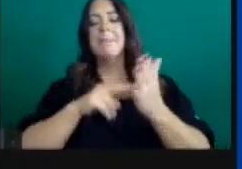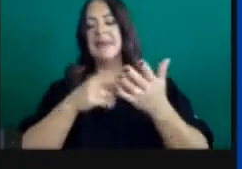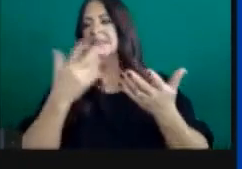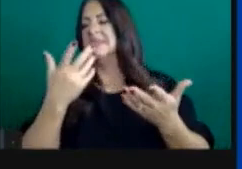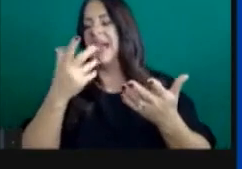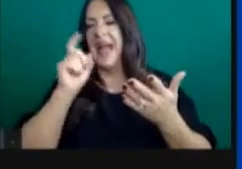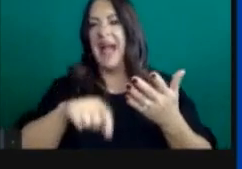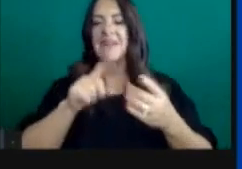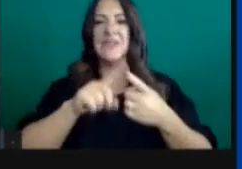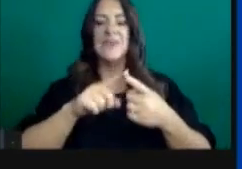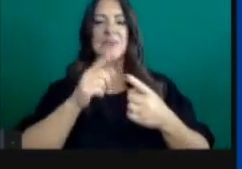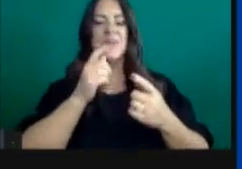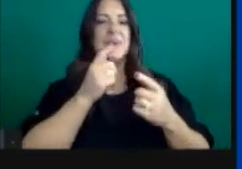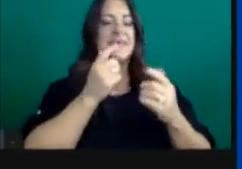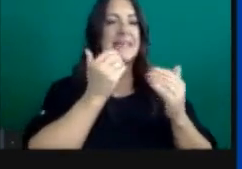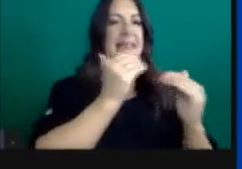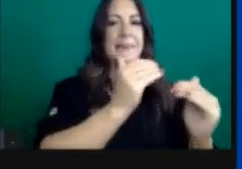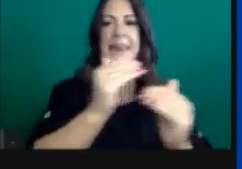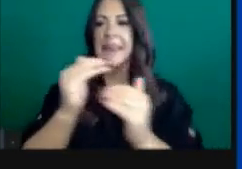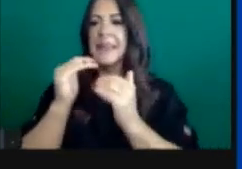AND LEVELS OF CARE.